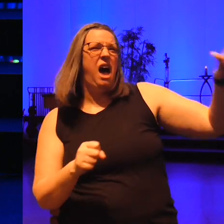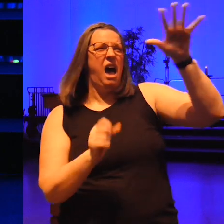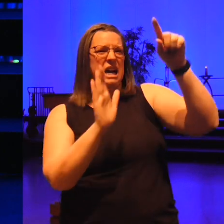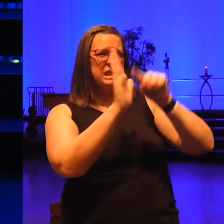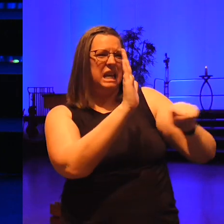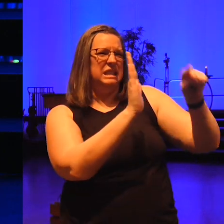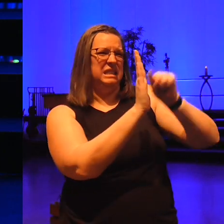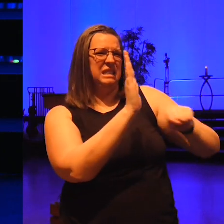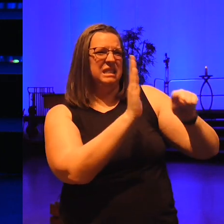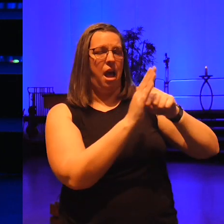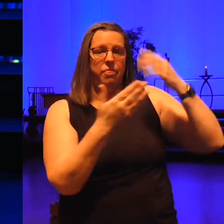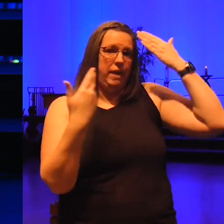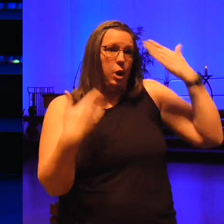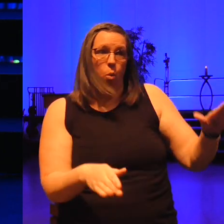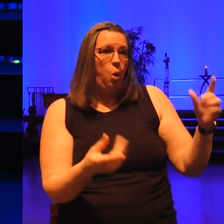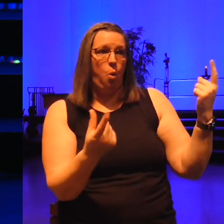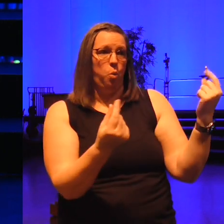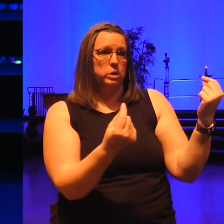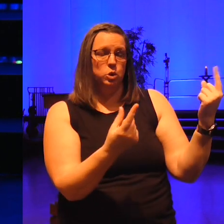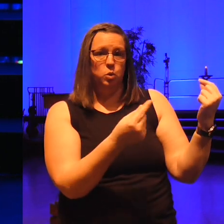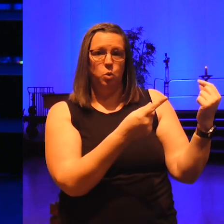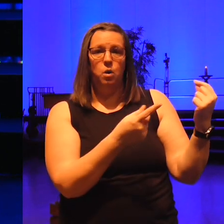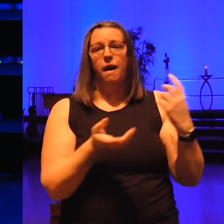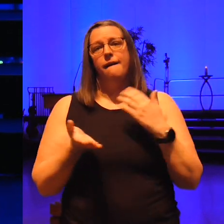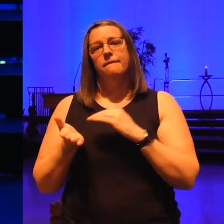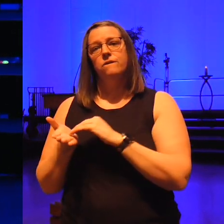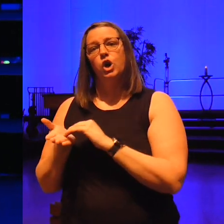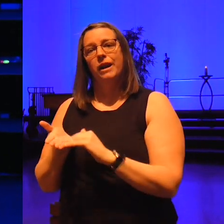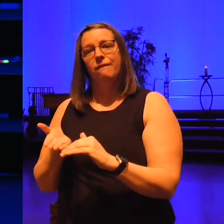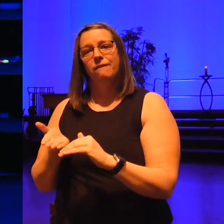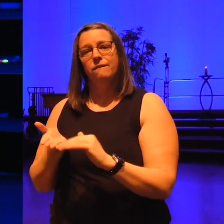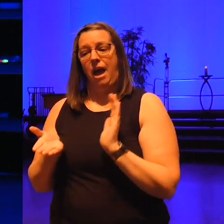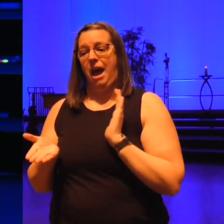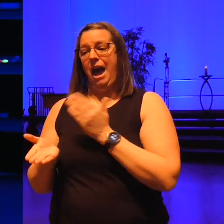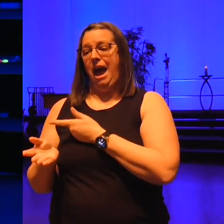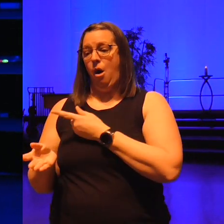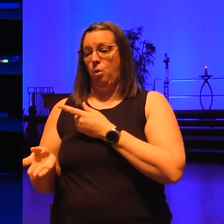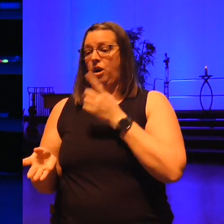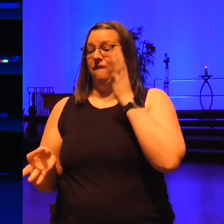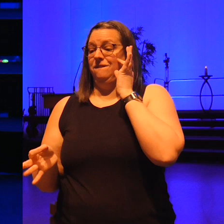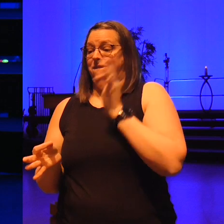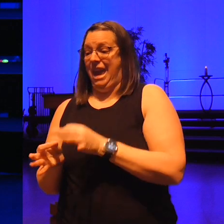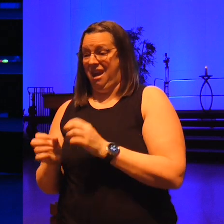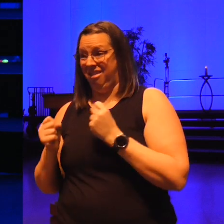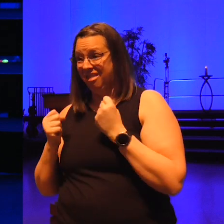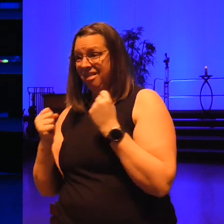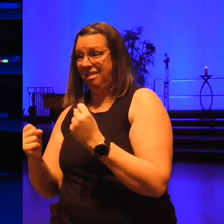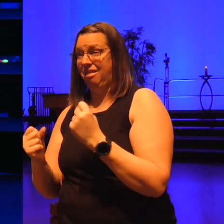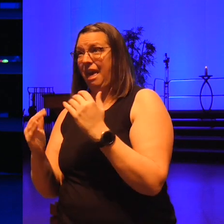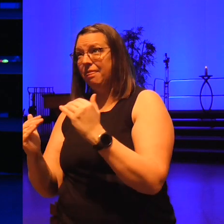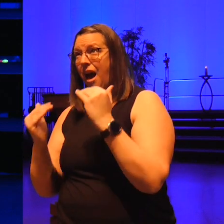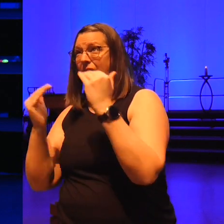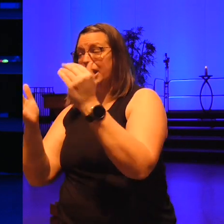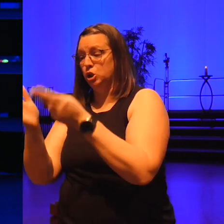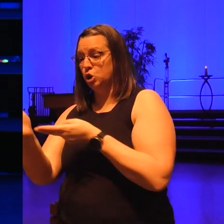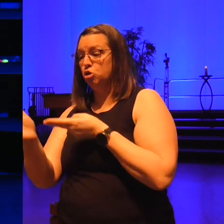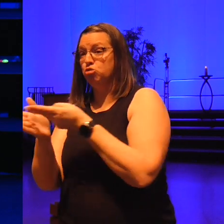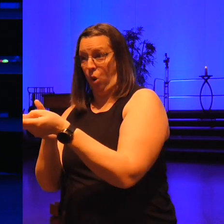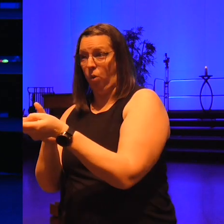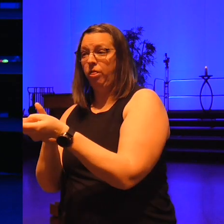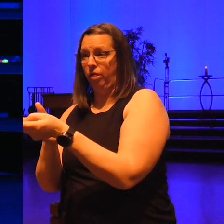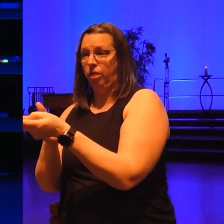forgiveness for our faith in the highest truth is stronger can the hurting bring their woundedness